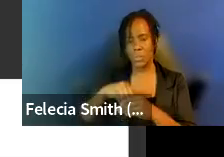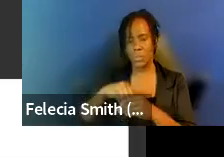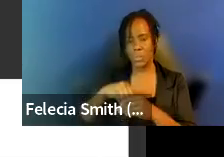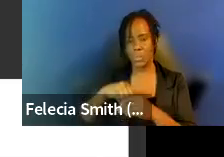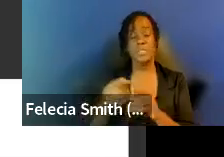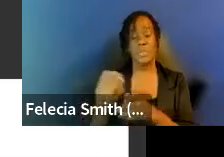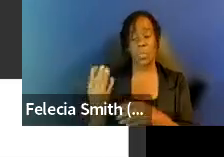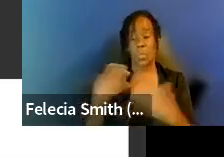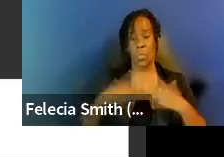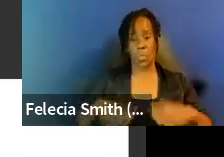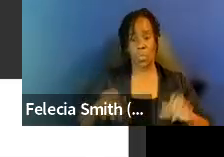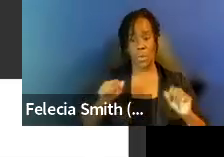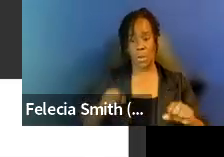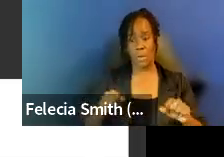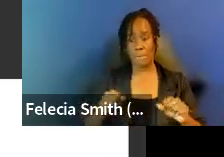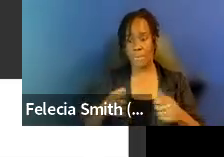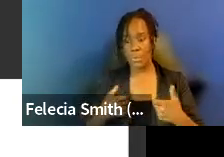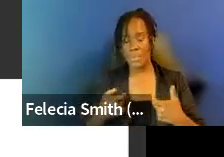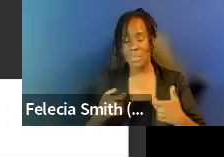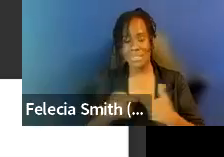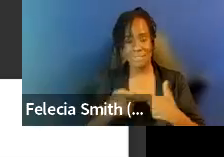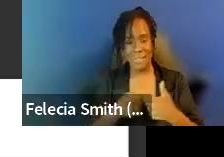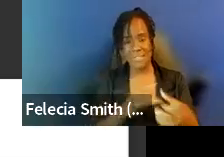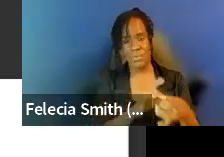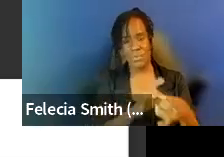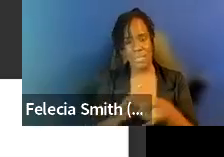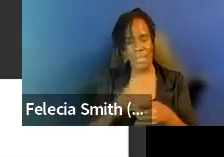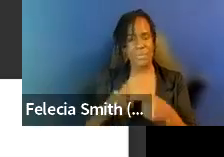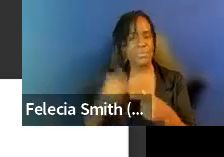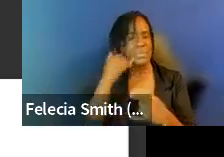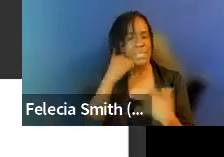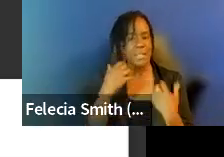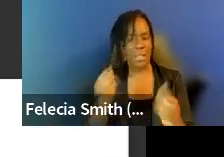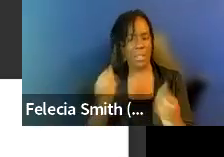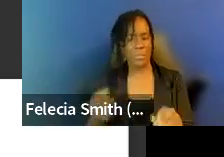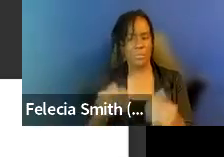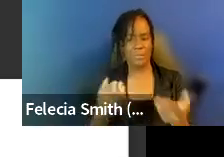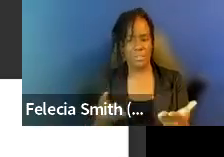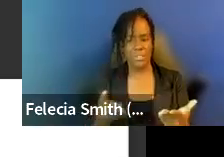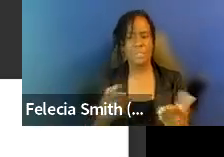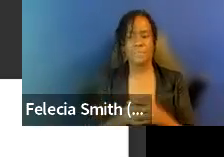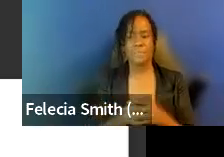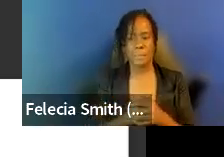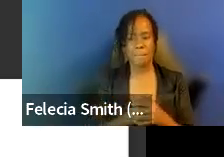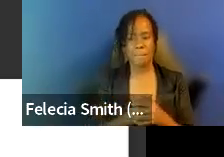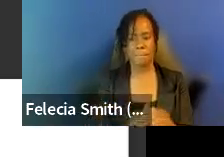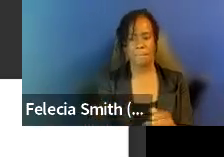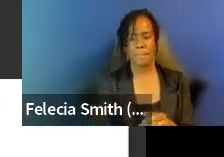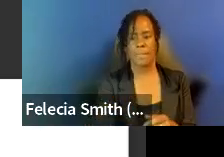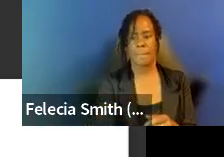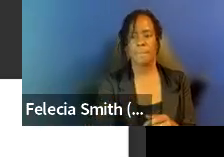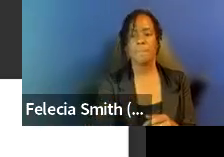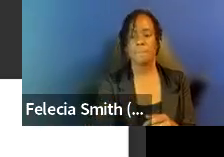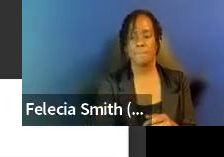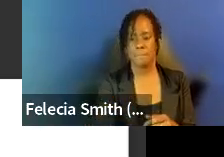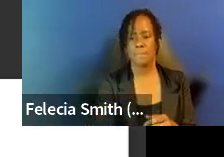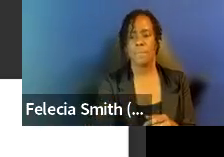through smartphones. And we know of course, this is a much greater number for individuals who are part of the